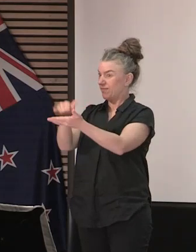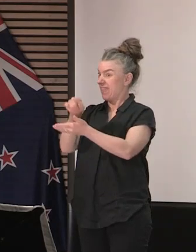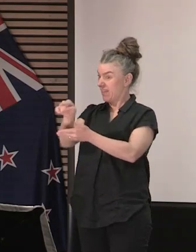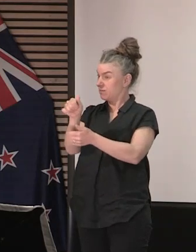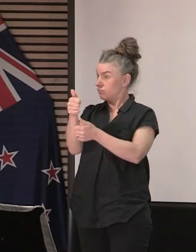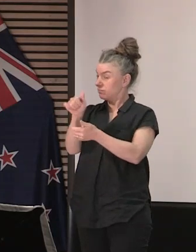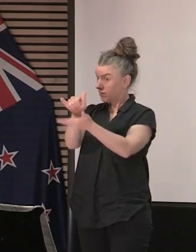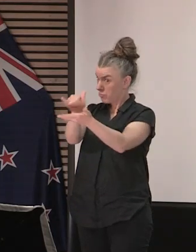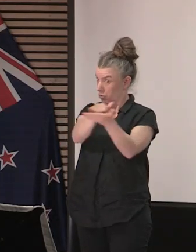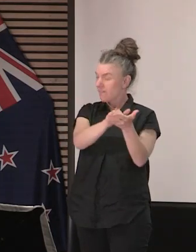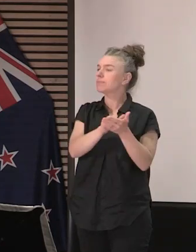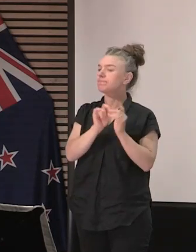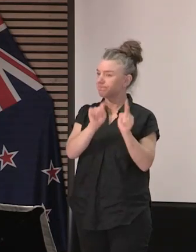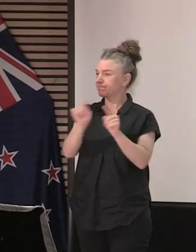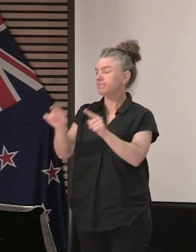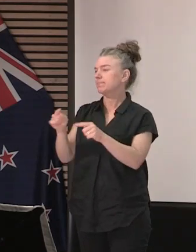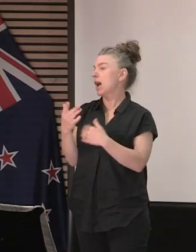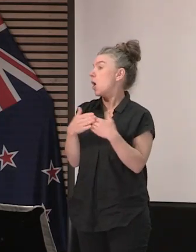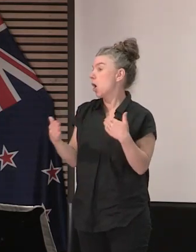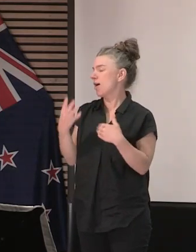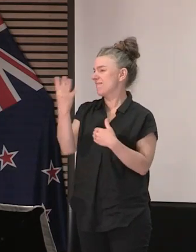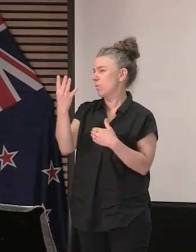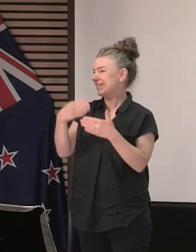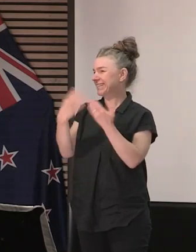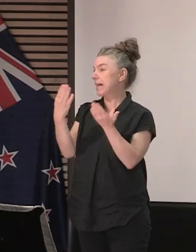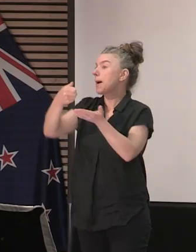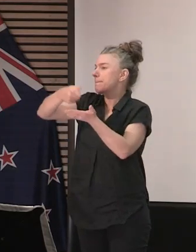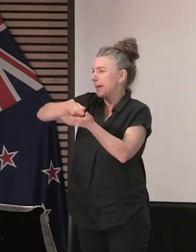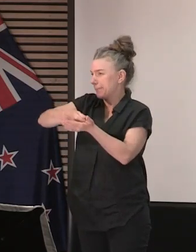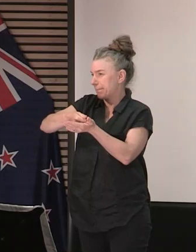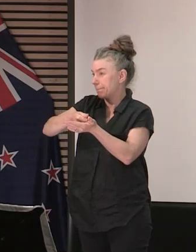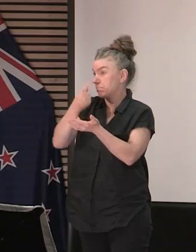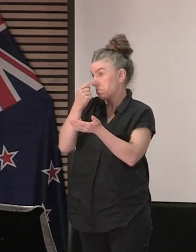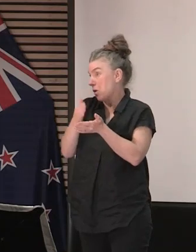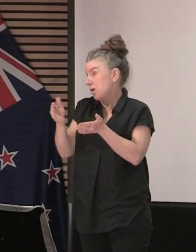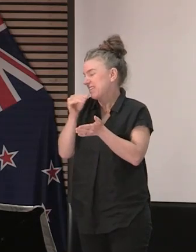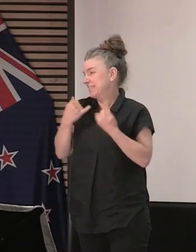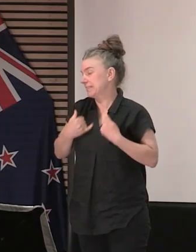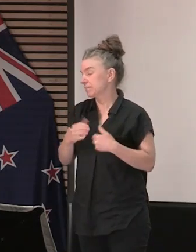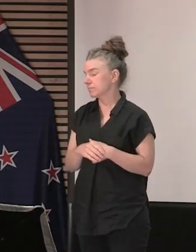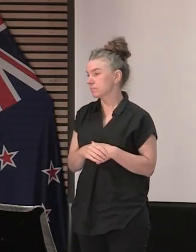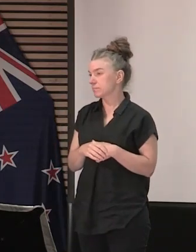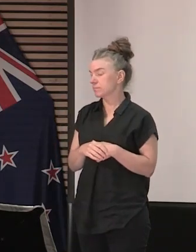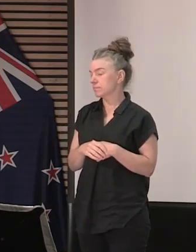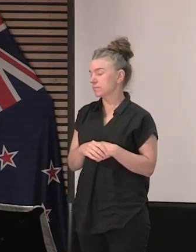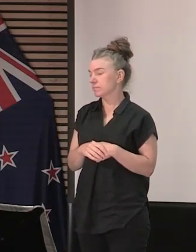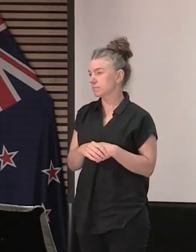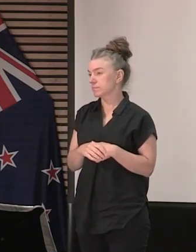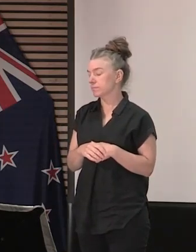I am also signallingthat the requirement for 14days of quarantine or managedself-isolation